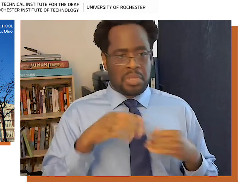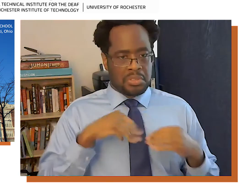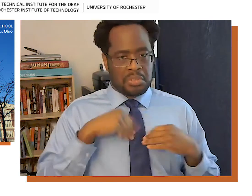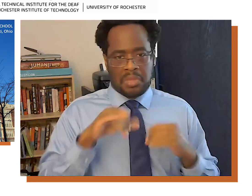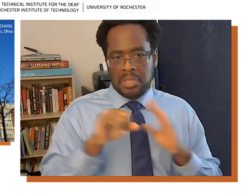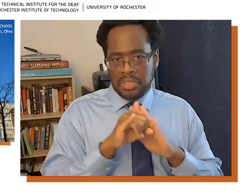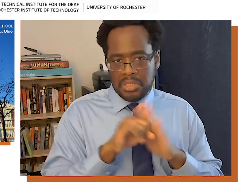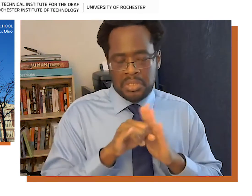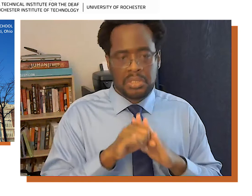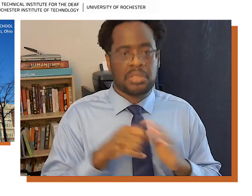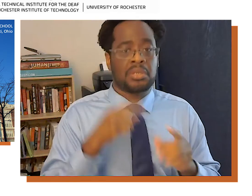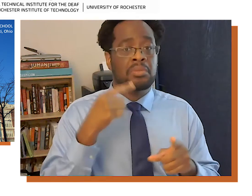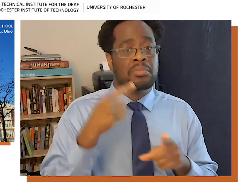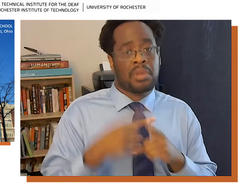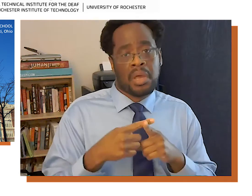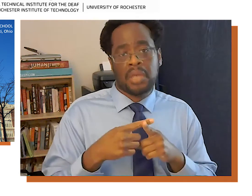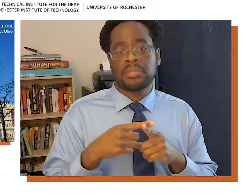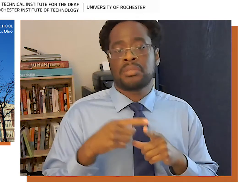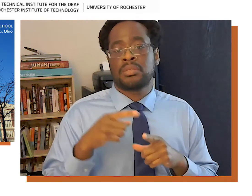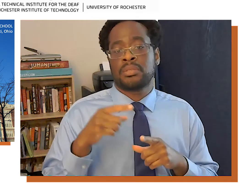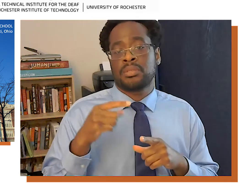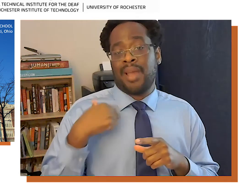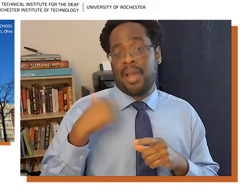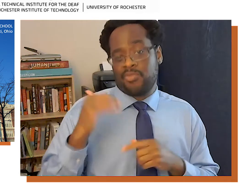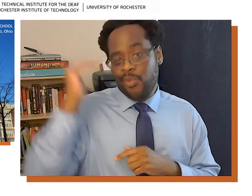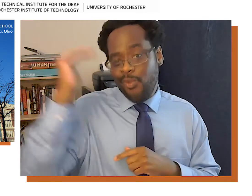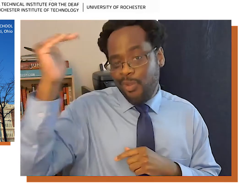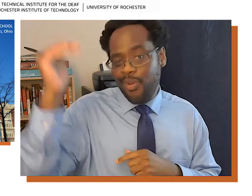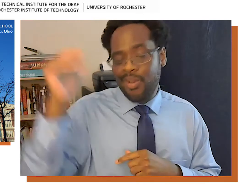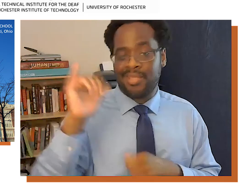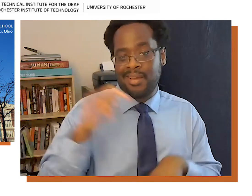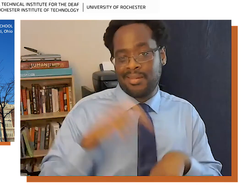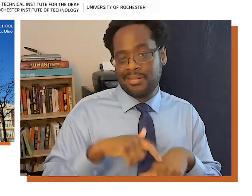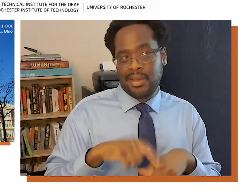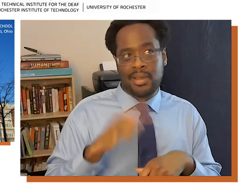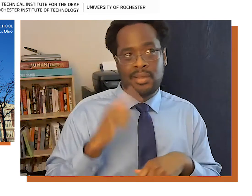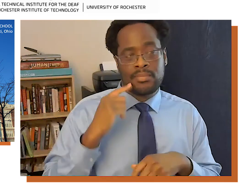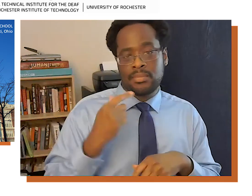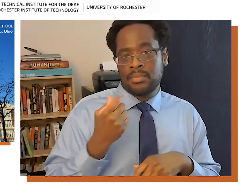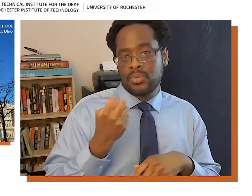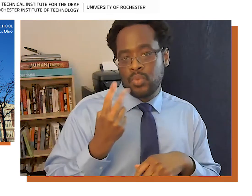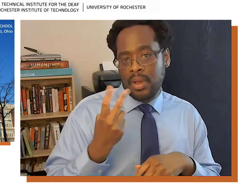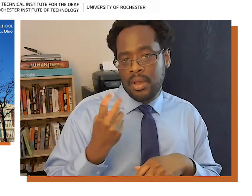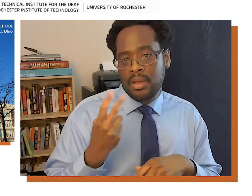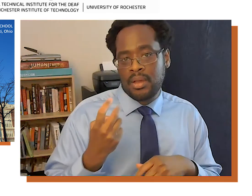that being a nerd was right for me. That fit my identity, and at that time,